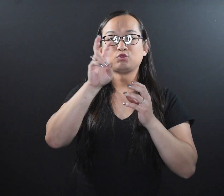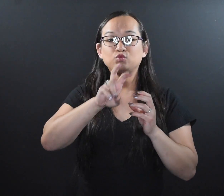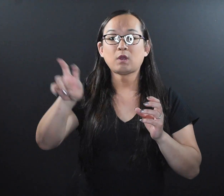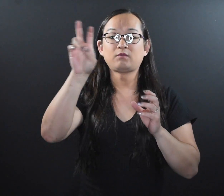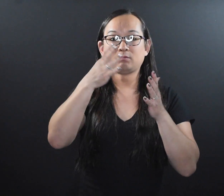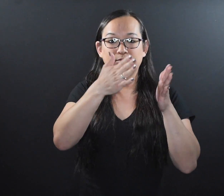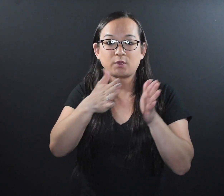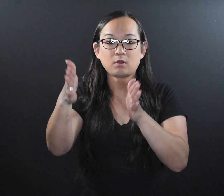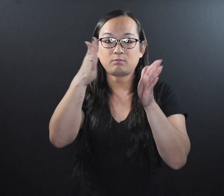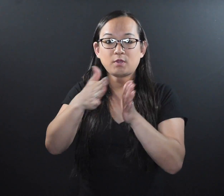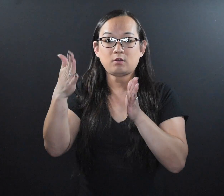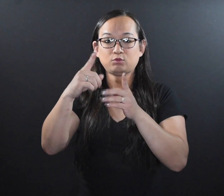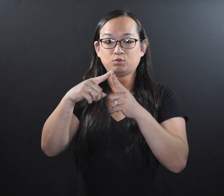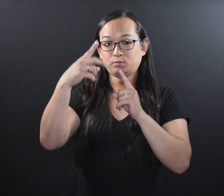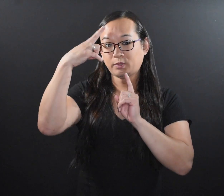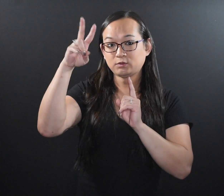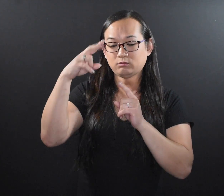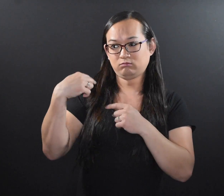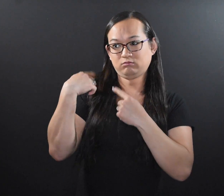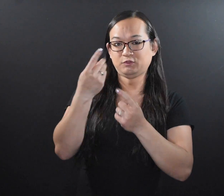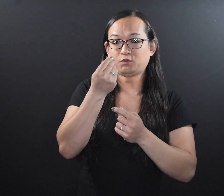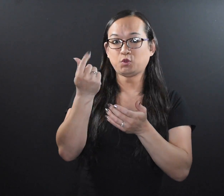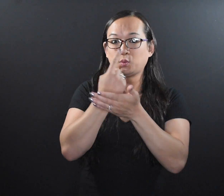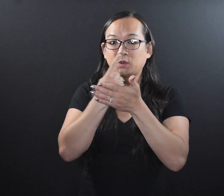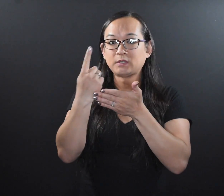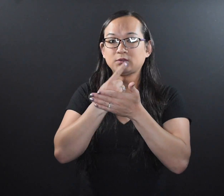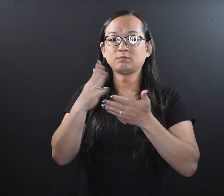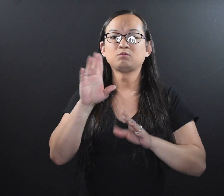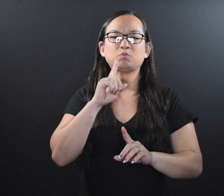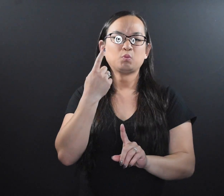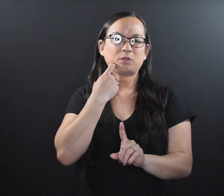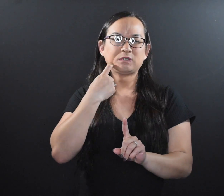over the last few weeks,” said MDH Deputy State Epidemiologist Dr. Richard Danila.